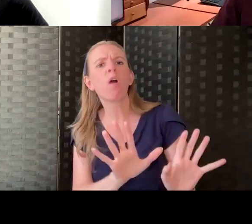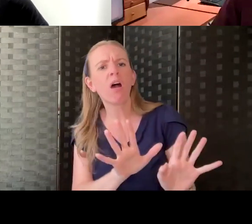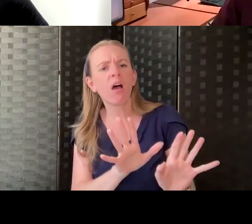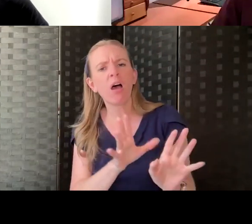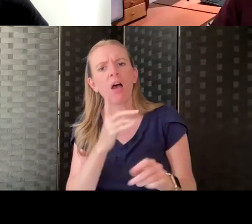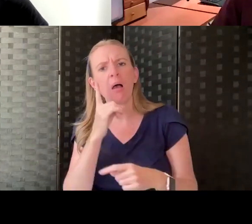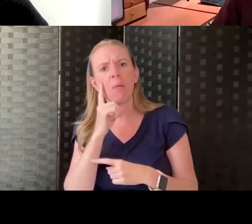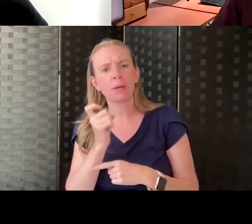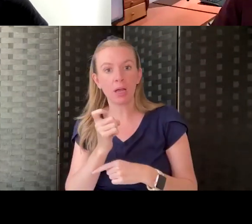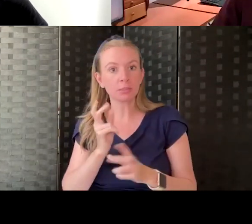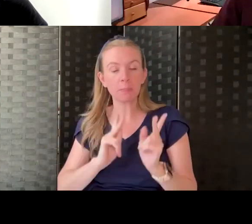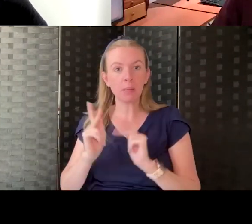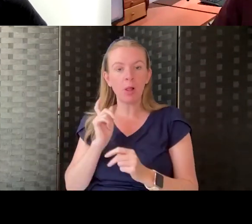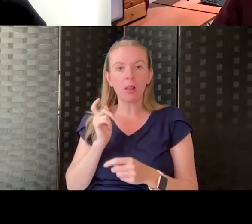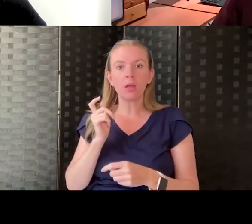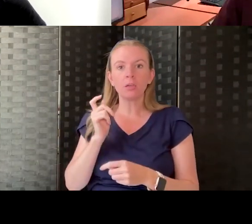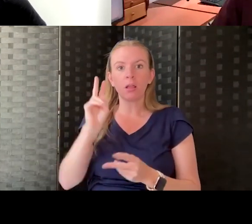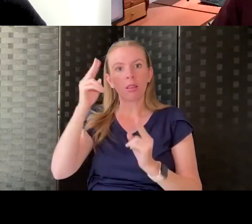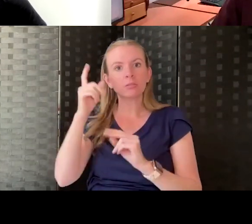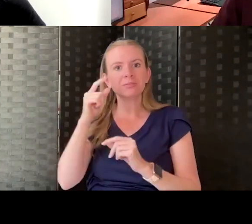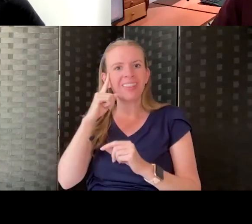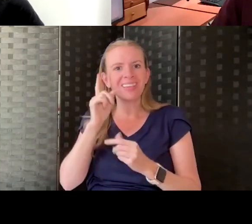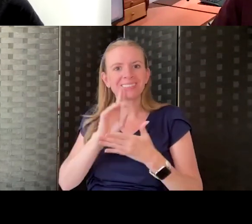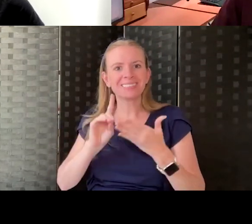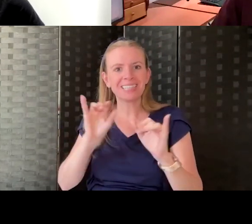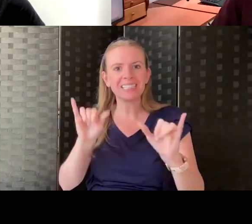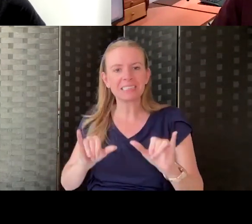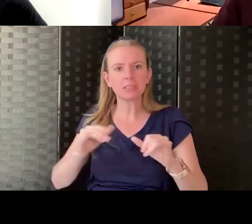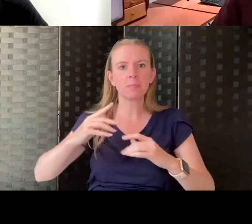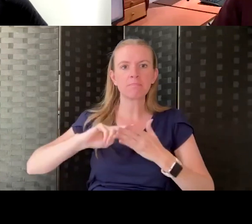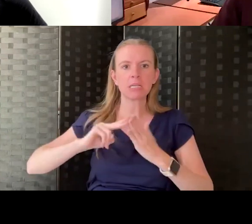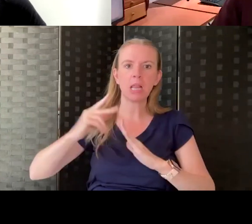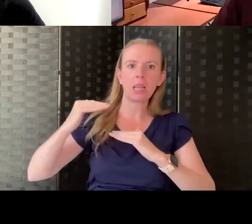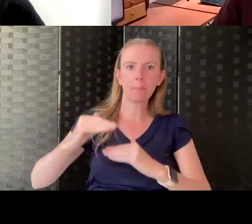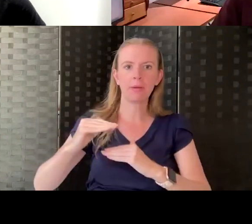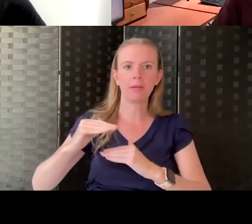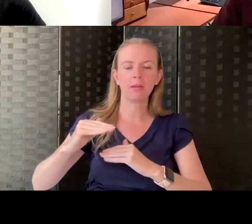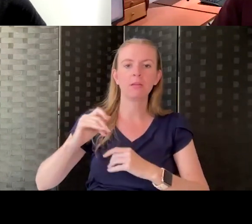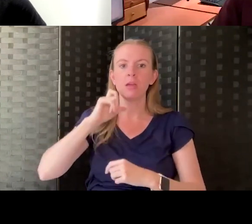is this misconception that a design system is constraining. It doesn't allow them the